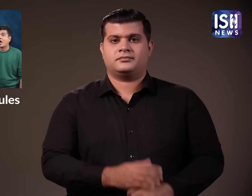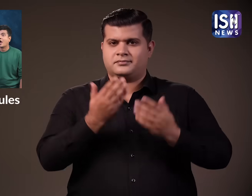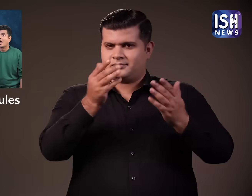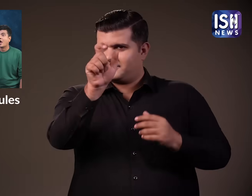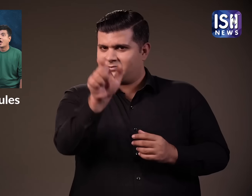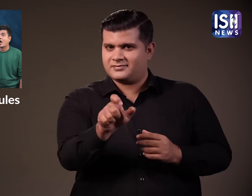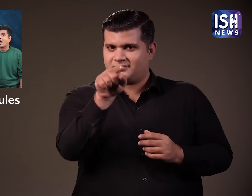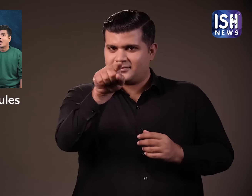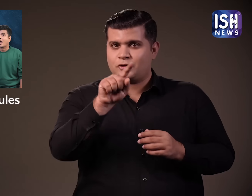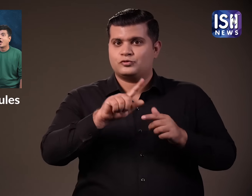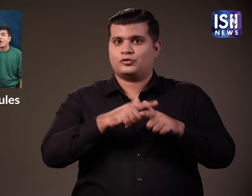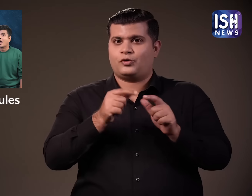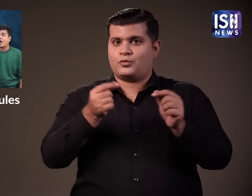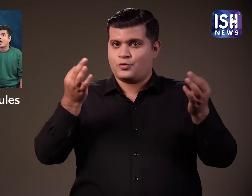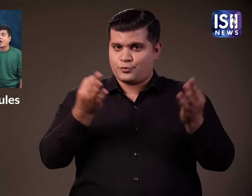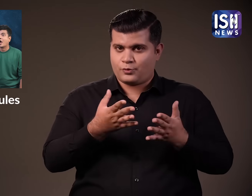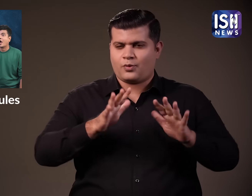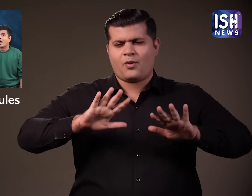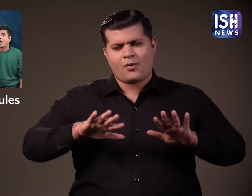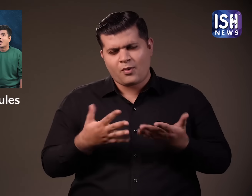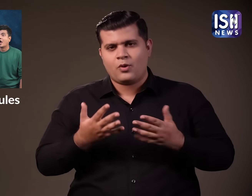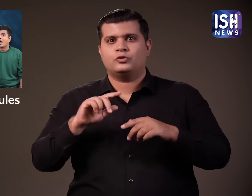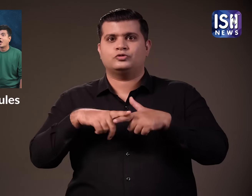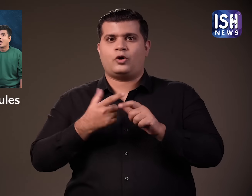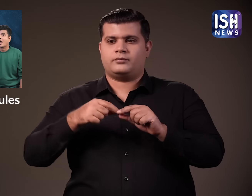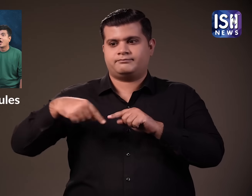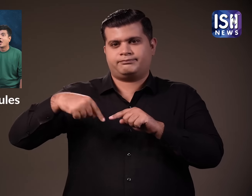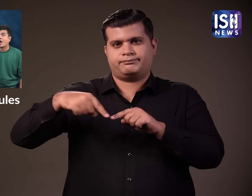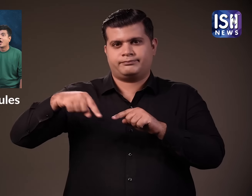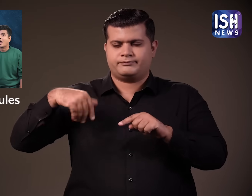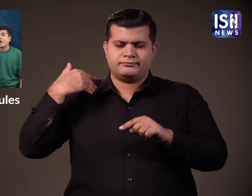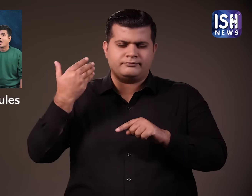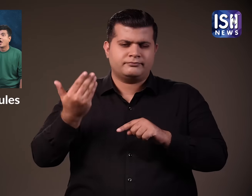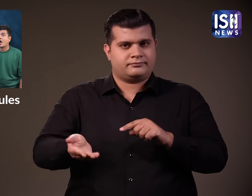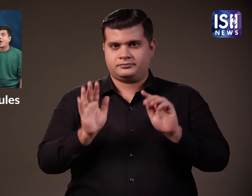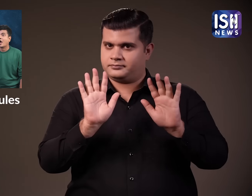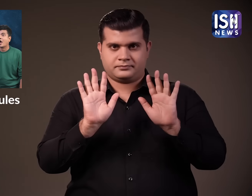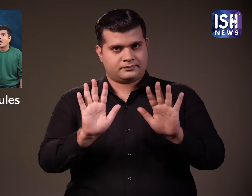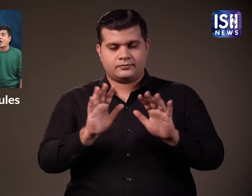Whether you have just started working or have been working for a while,